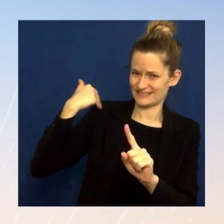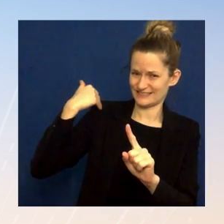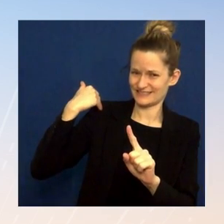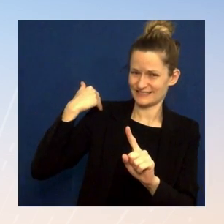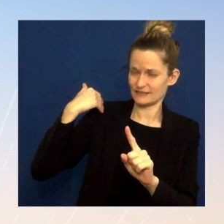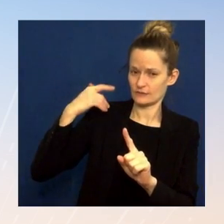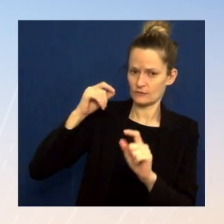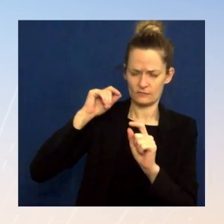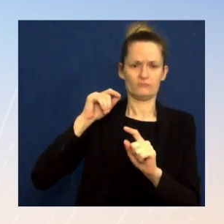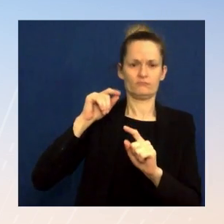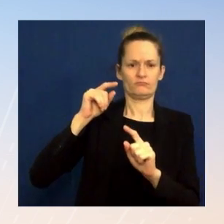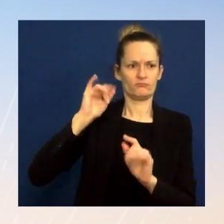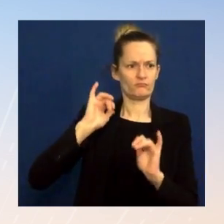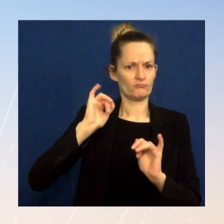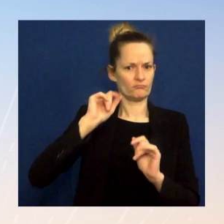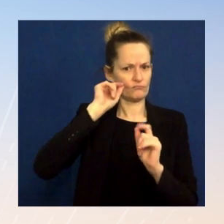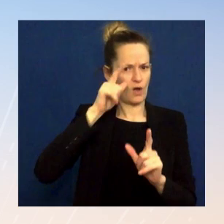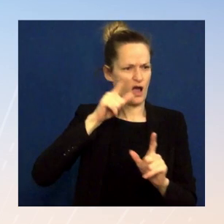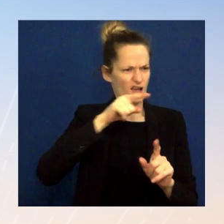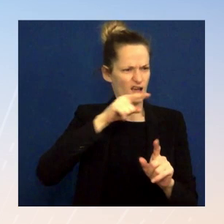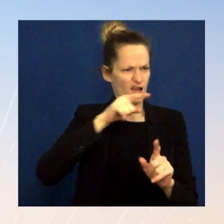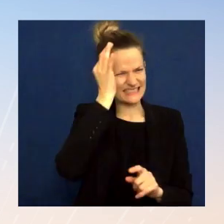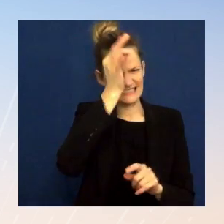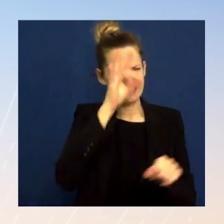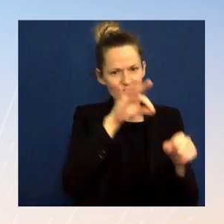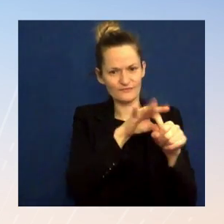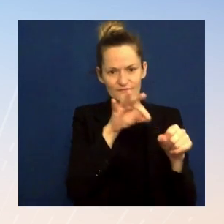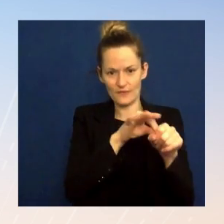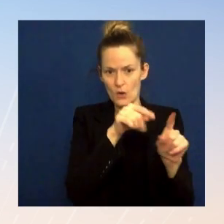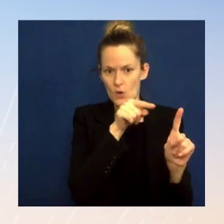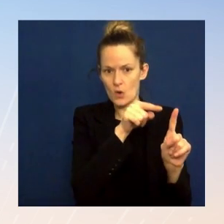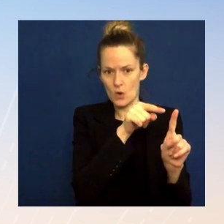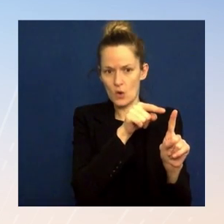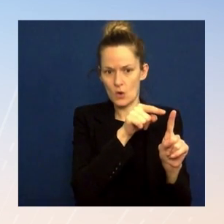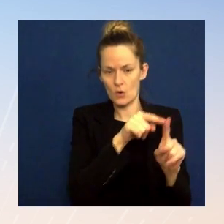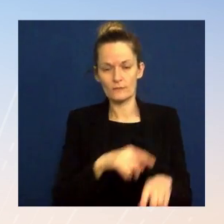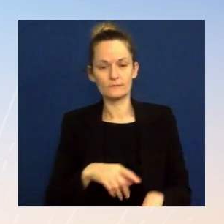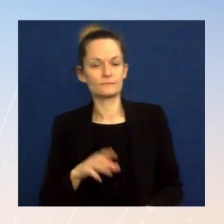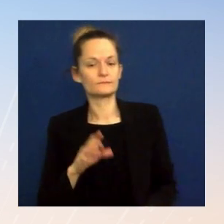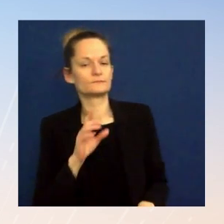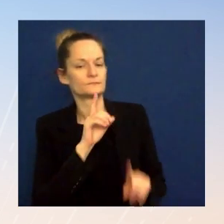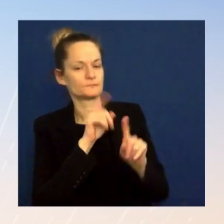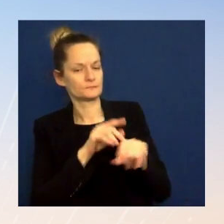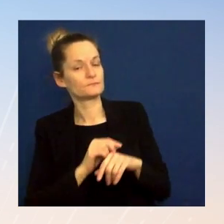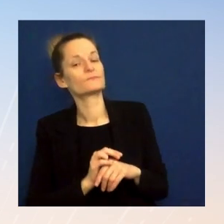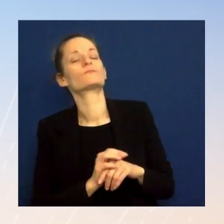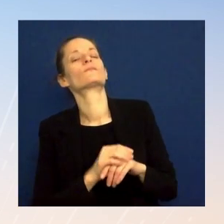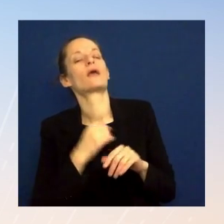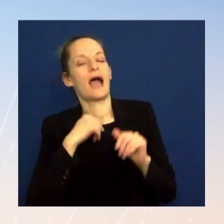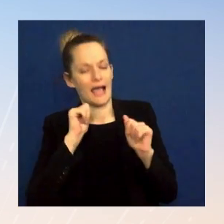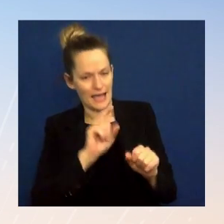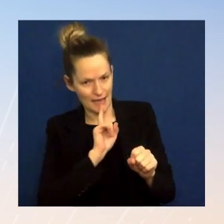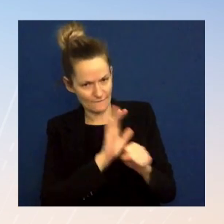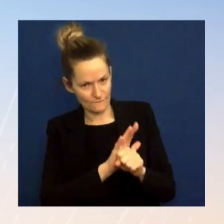I can confirm that the President is going to Arlington later this evening. And that -- that is my hometown, as well.